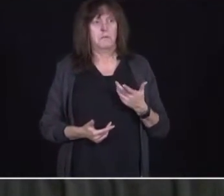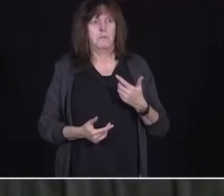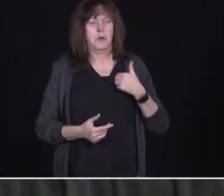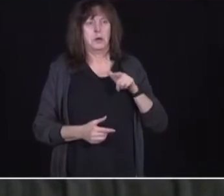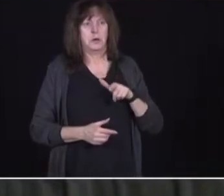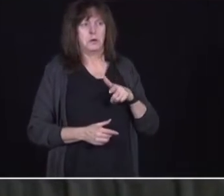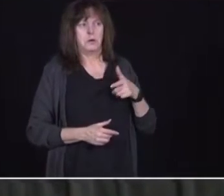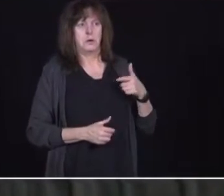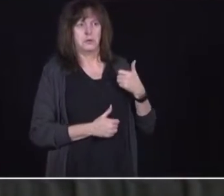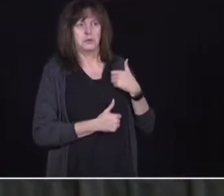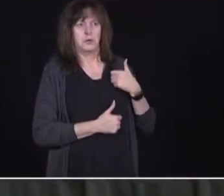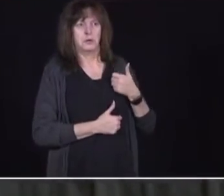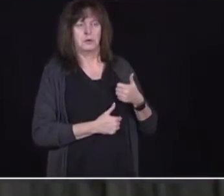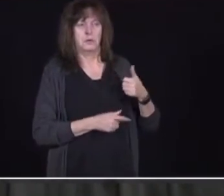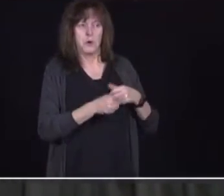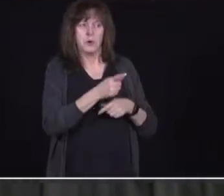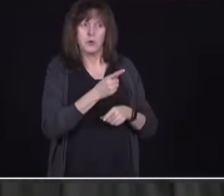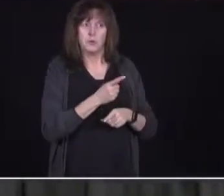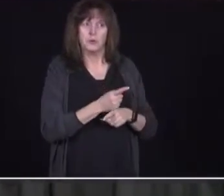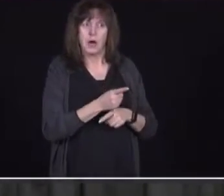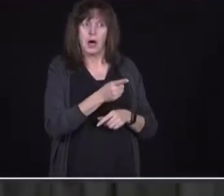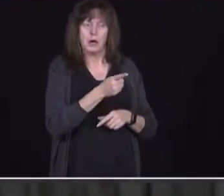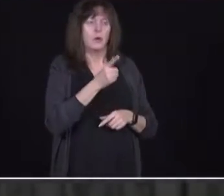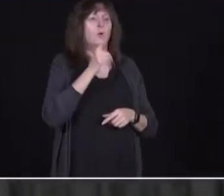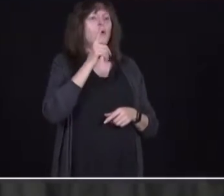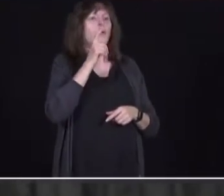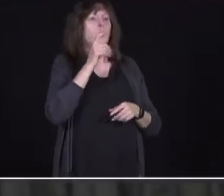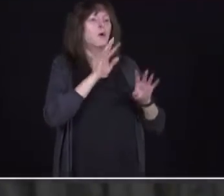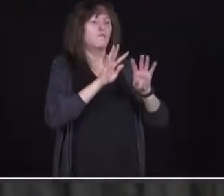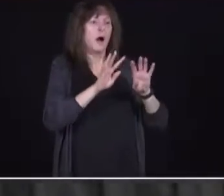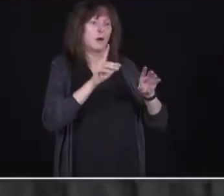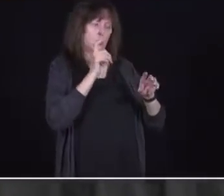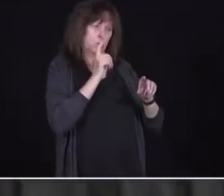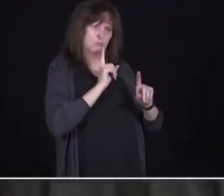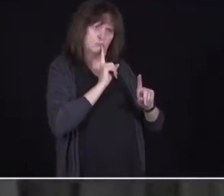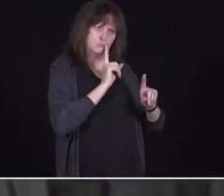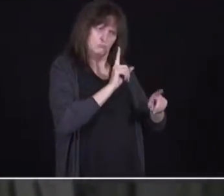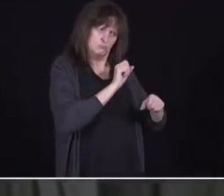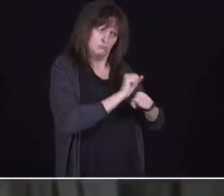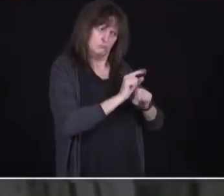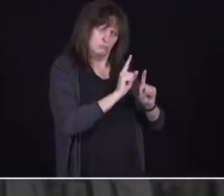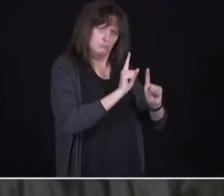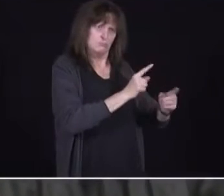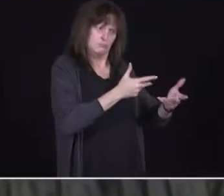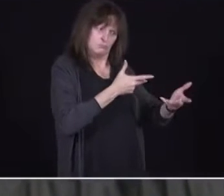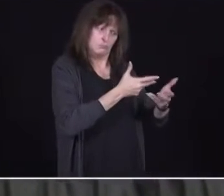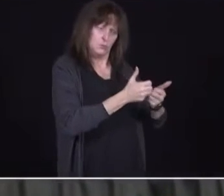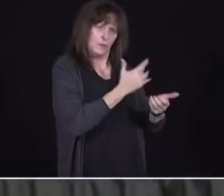Premier Ford: I will pass it to the general but again frontline people dealing with COVID should be a priority.